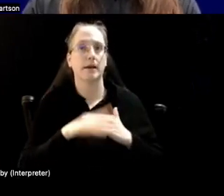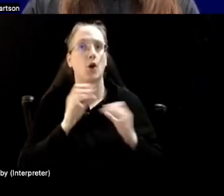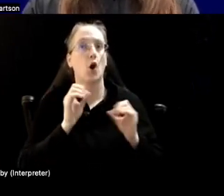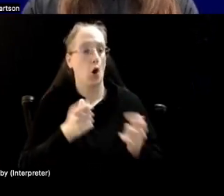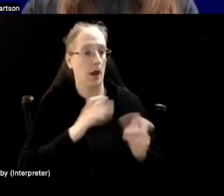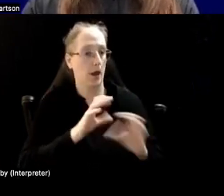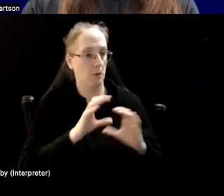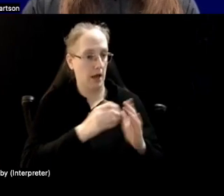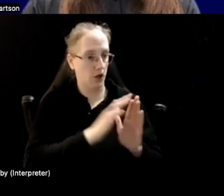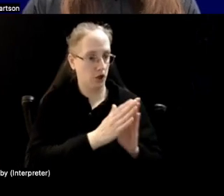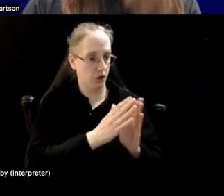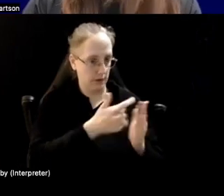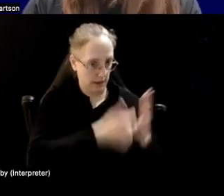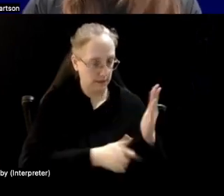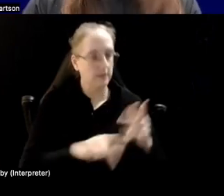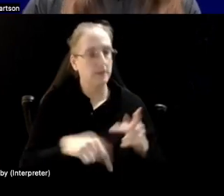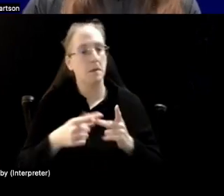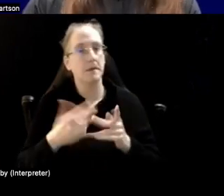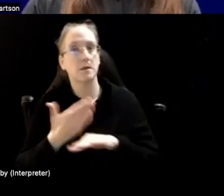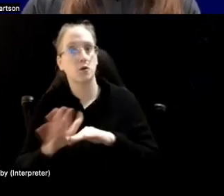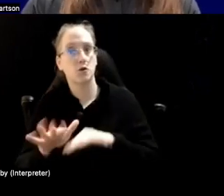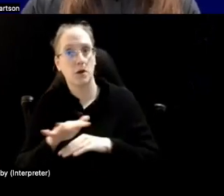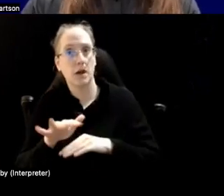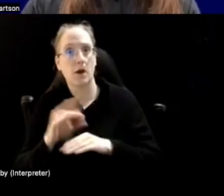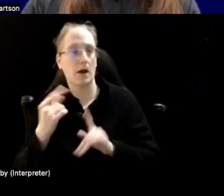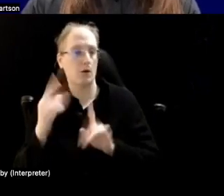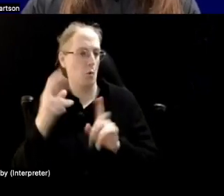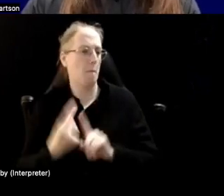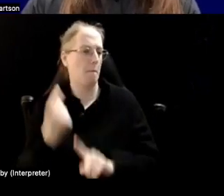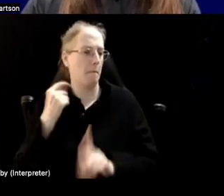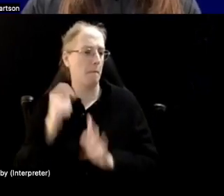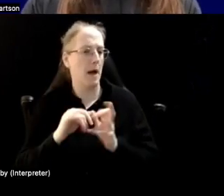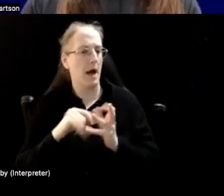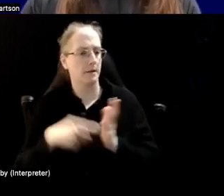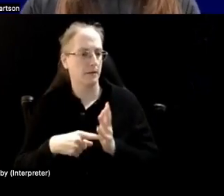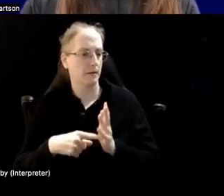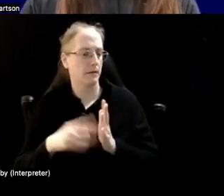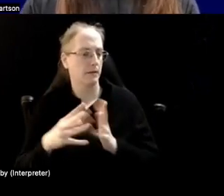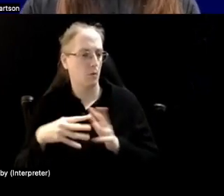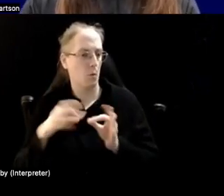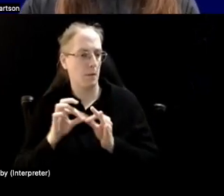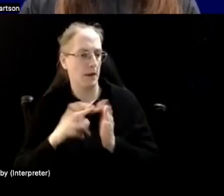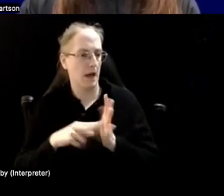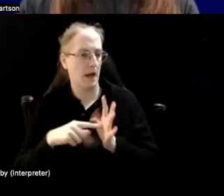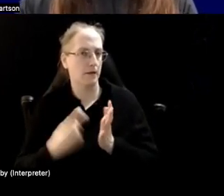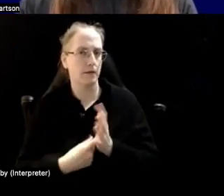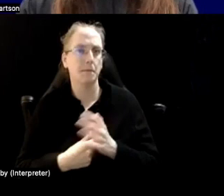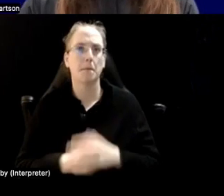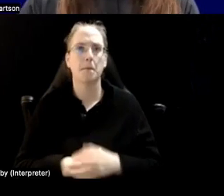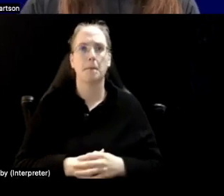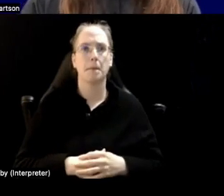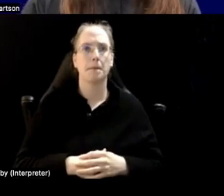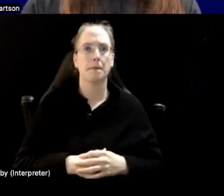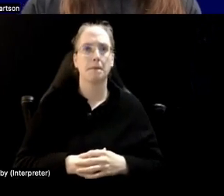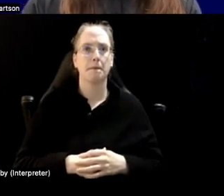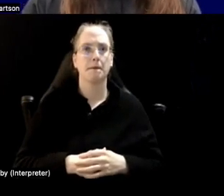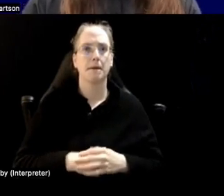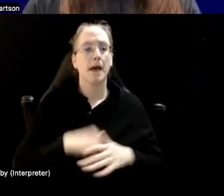our news section under "Past webinars". This tactile language, "If you can see it